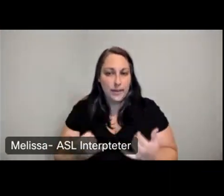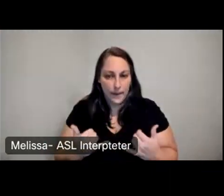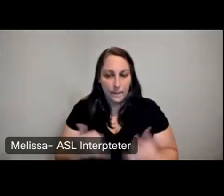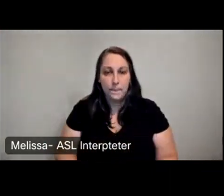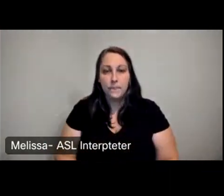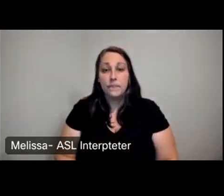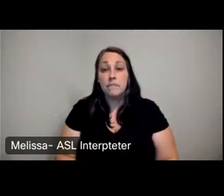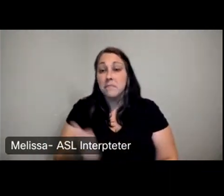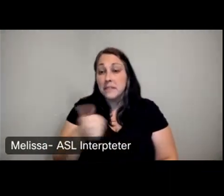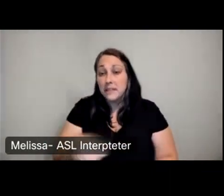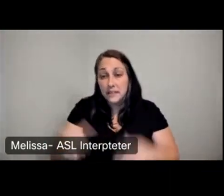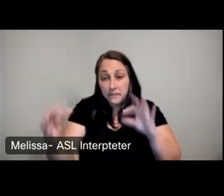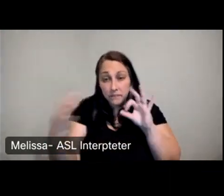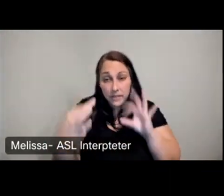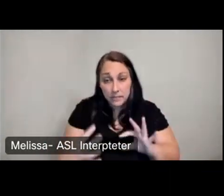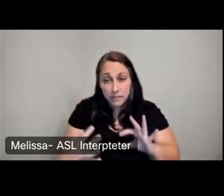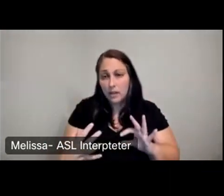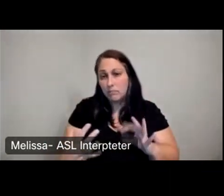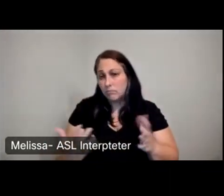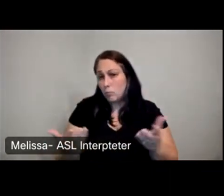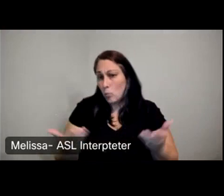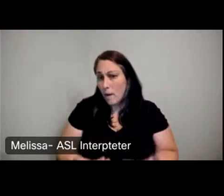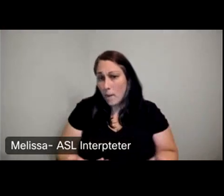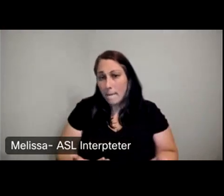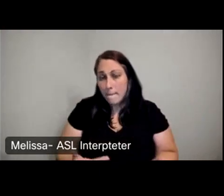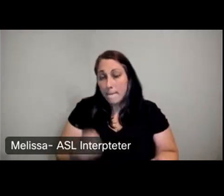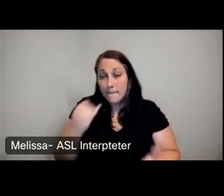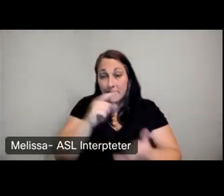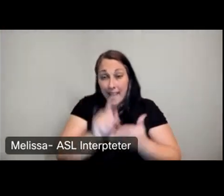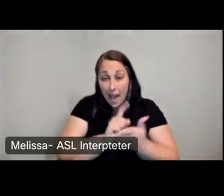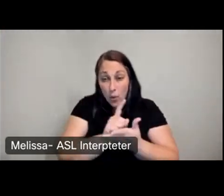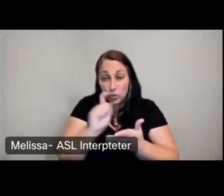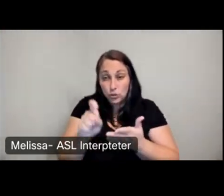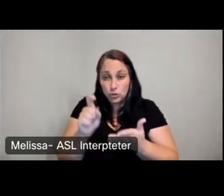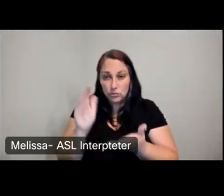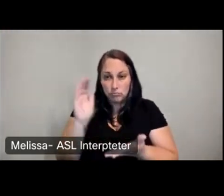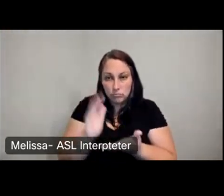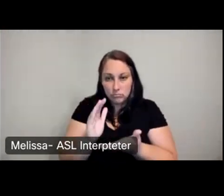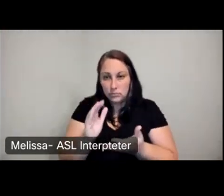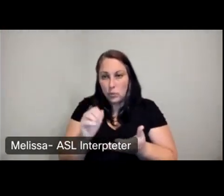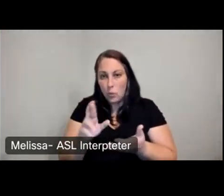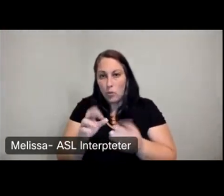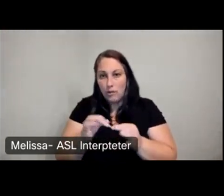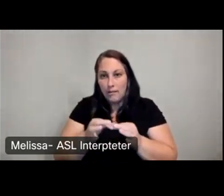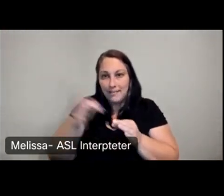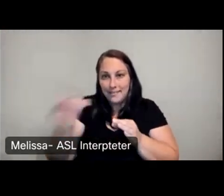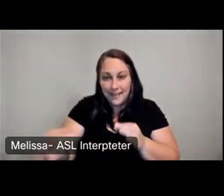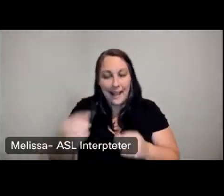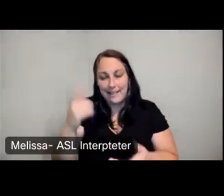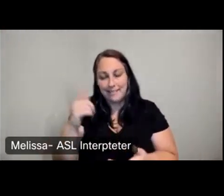feedback if um those hours should be extended or reduced you know I I doubt reduction but right if